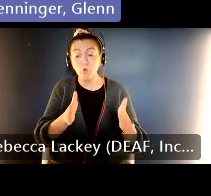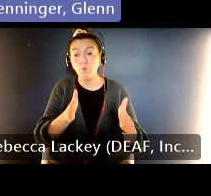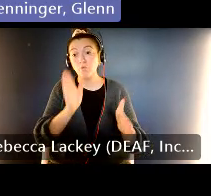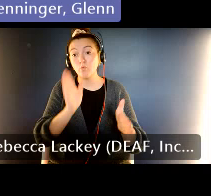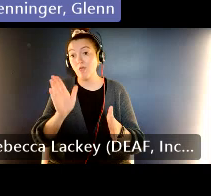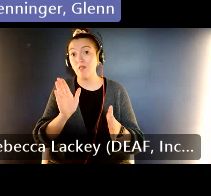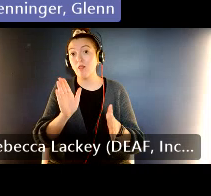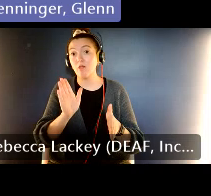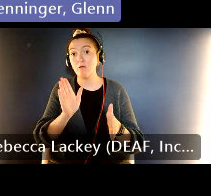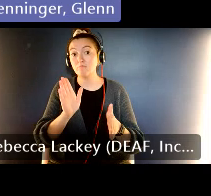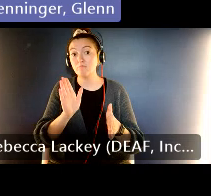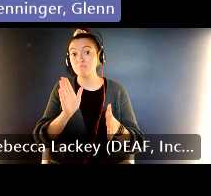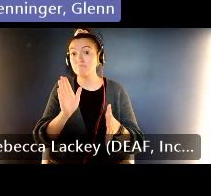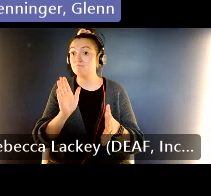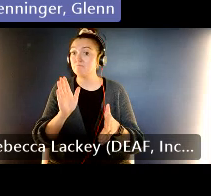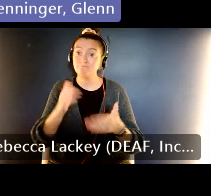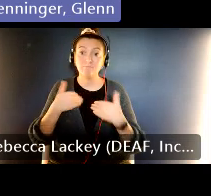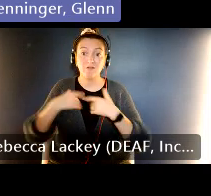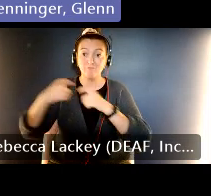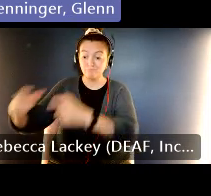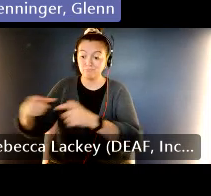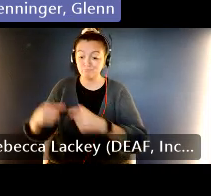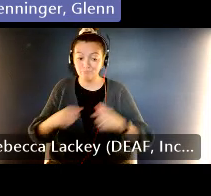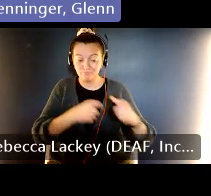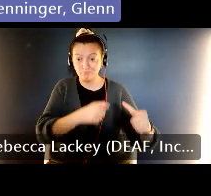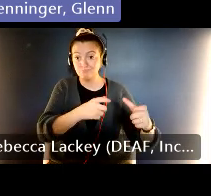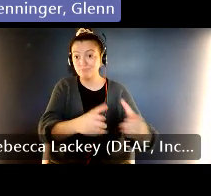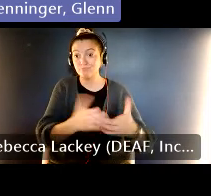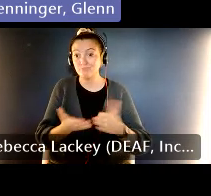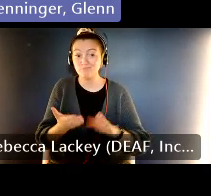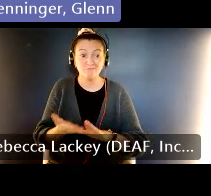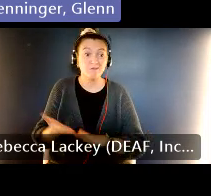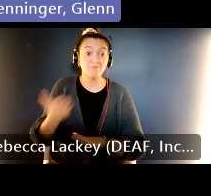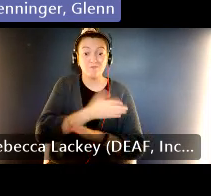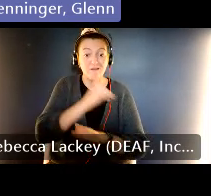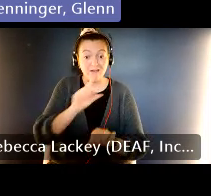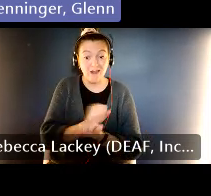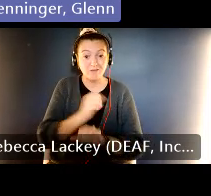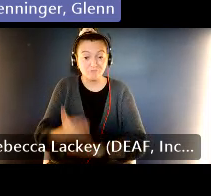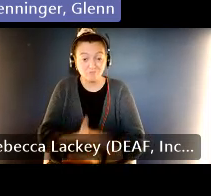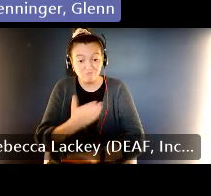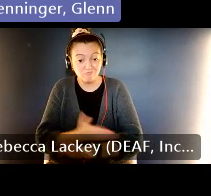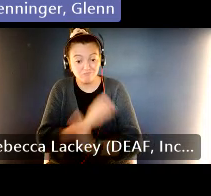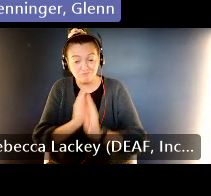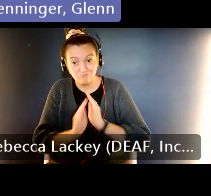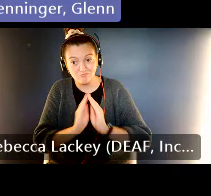point of having potholes before we can get around to addressing the surface condition.